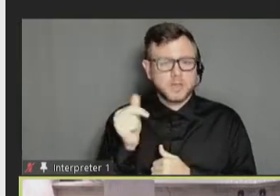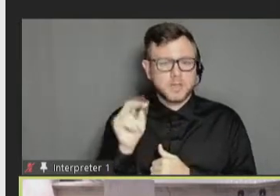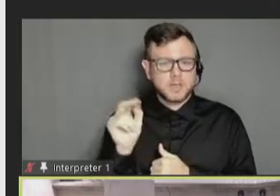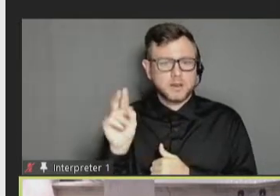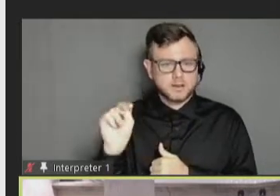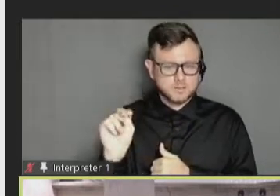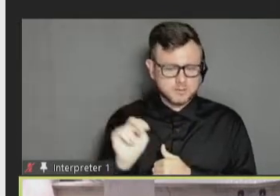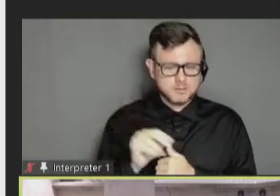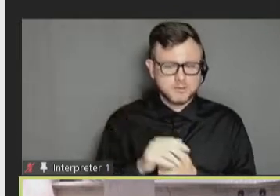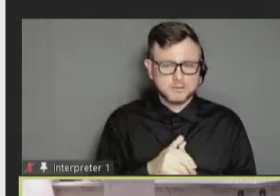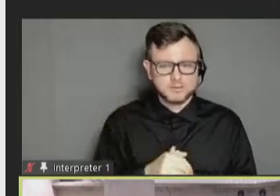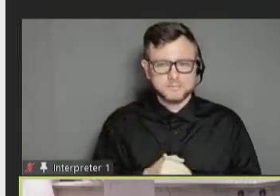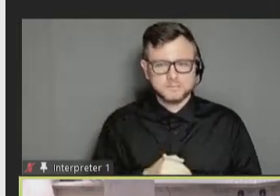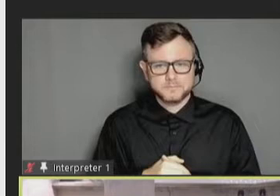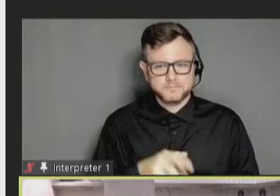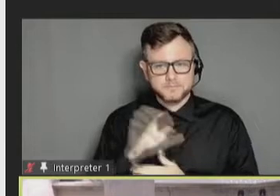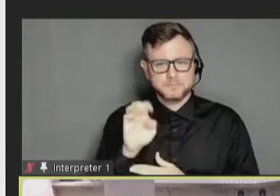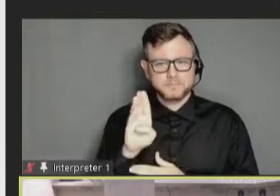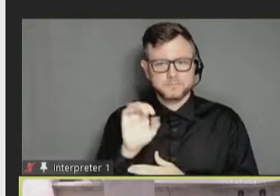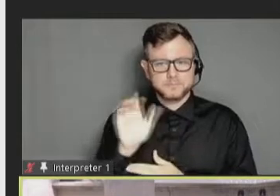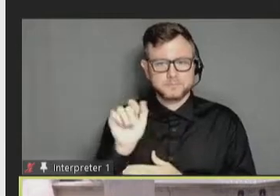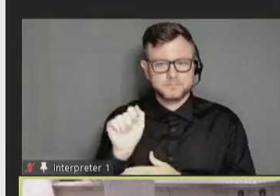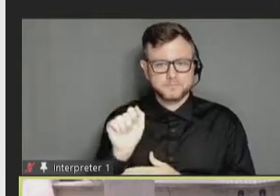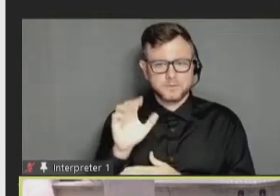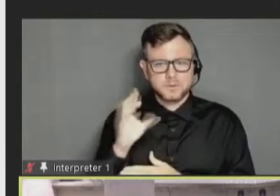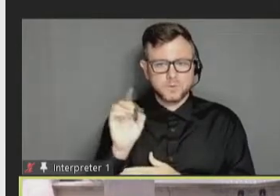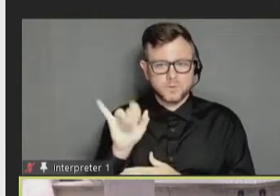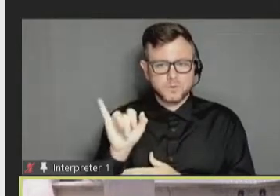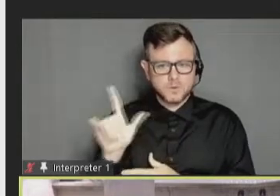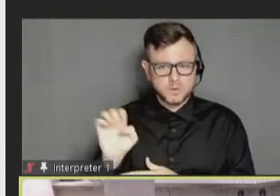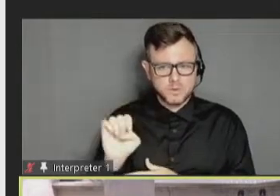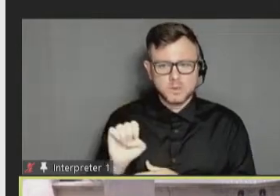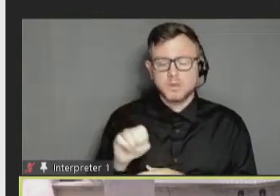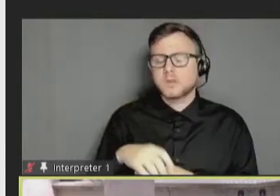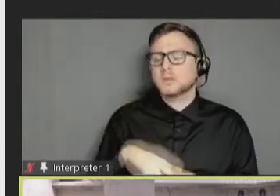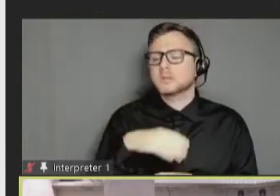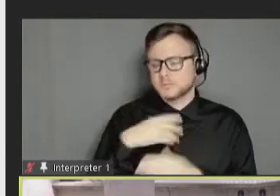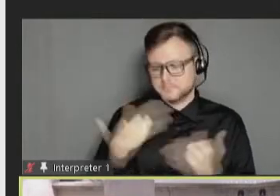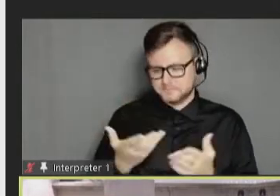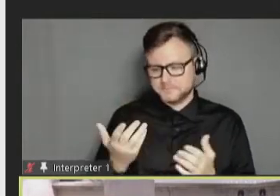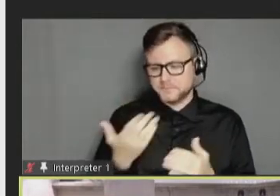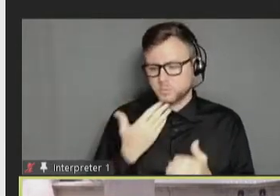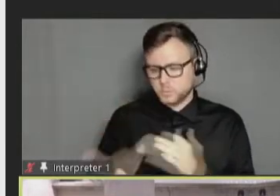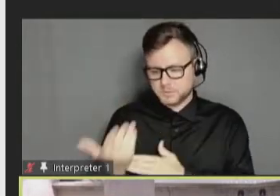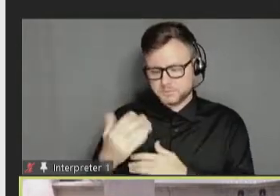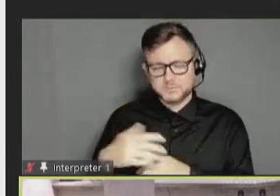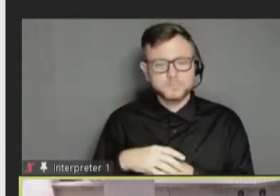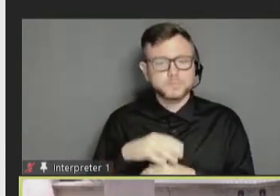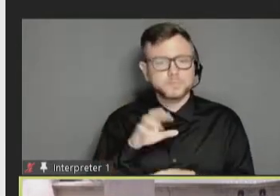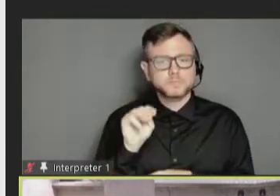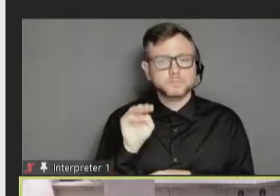Claire Hannan? Rebecca Coyle? Rebecca Coyle: Present. Ann Aikin: Good morning.